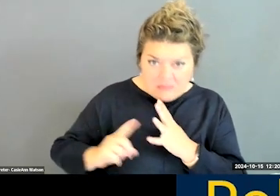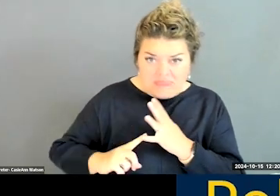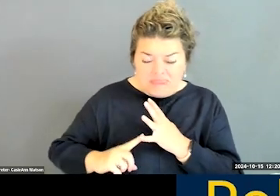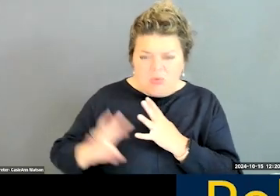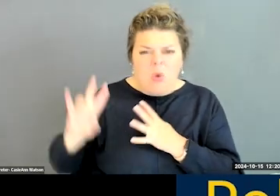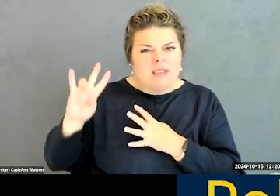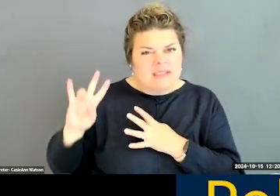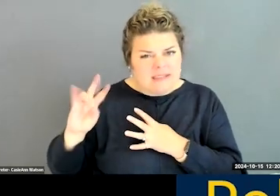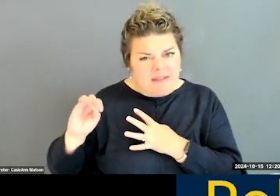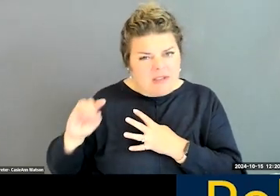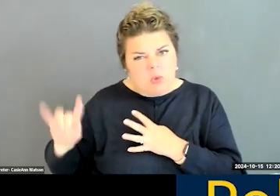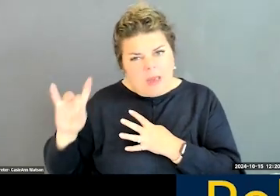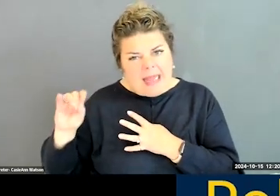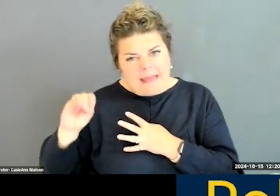or 70 to 80%?